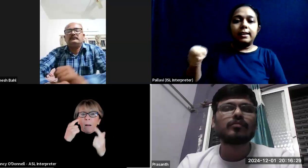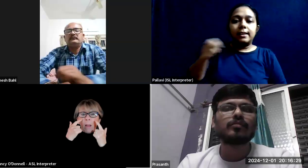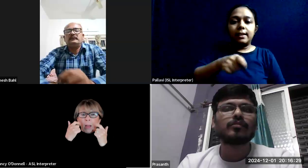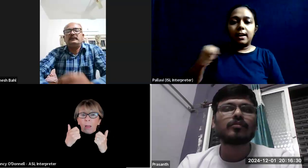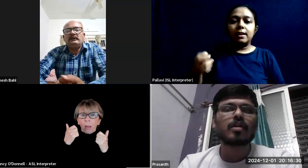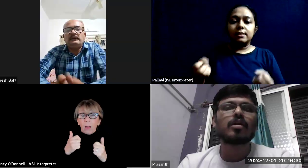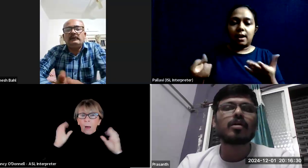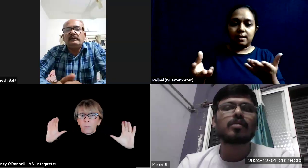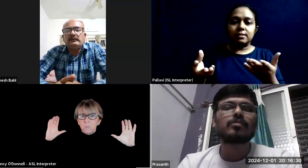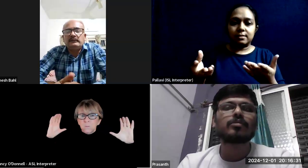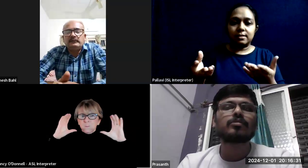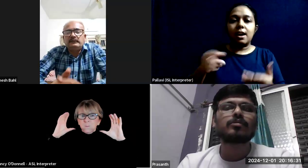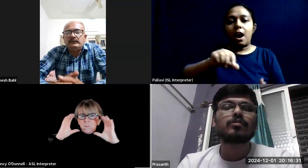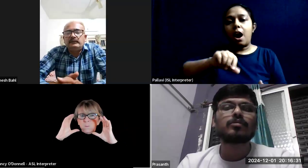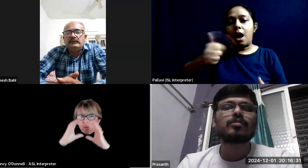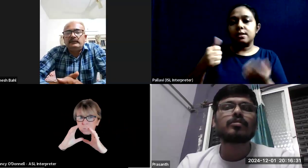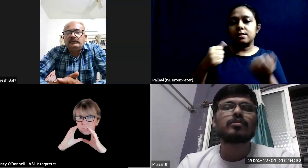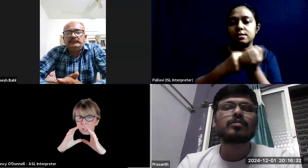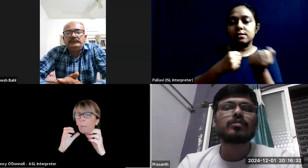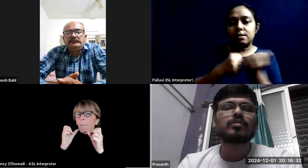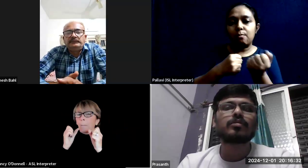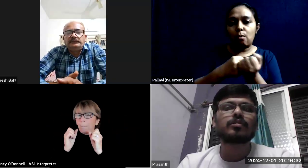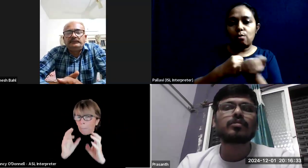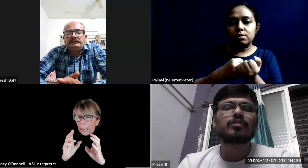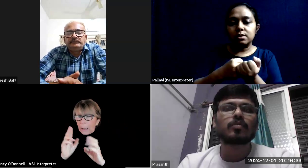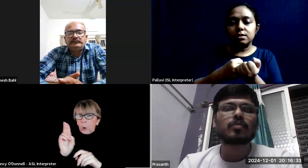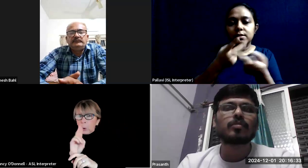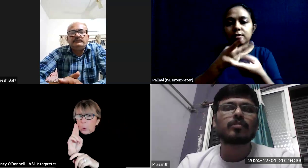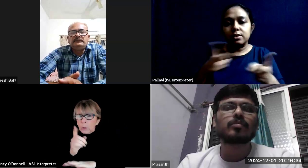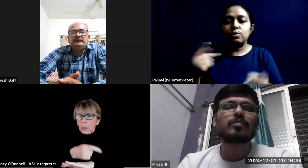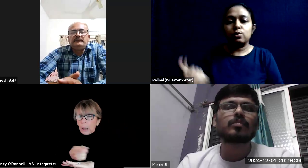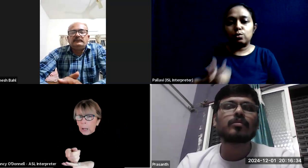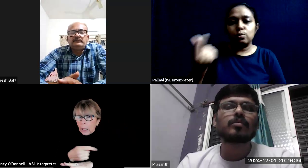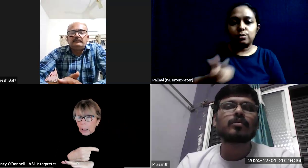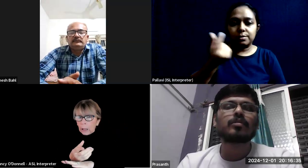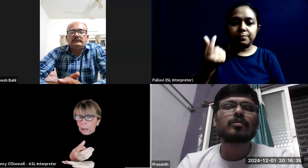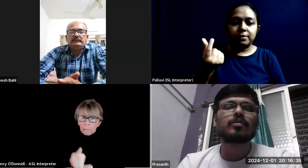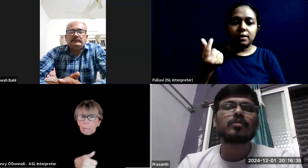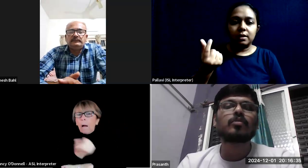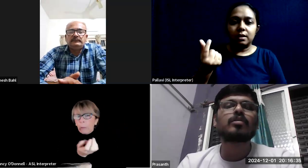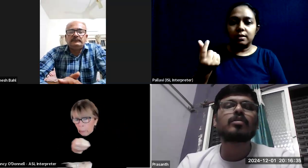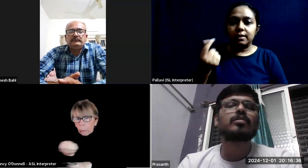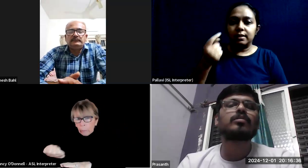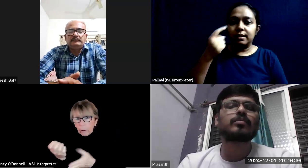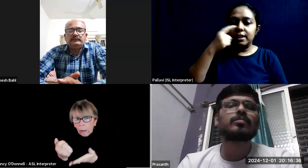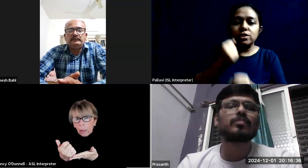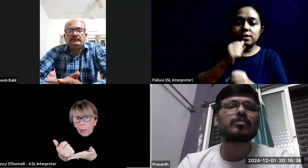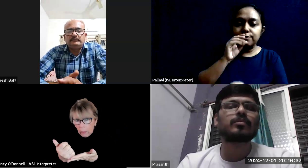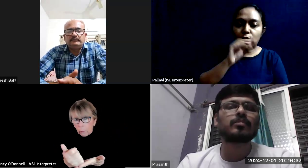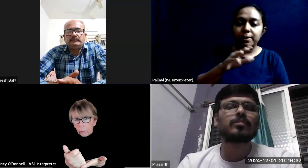and other assistive devices.